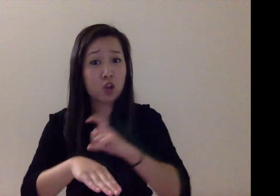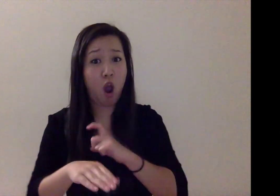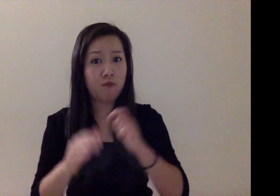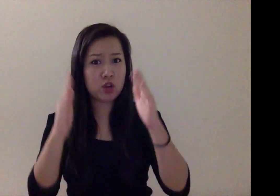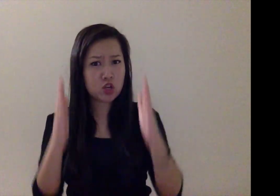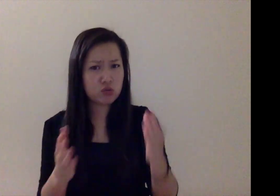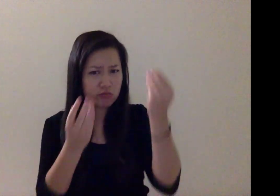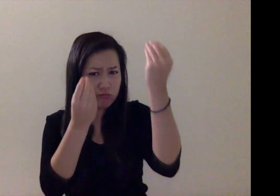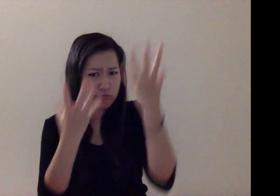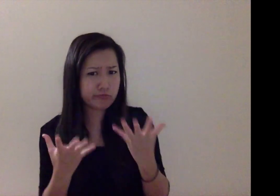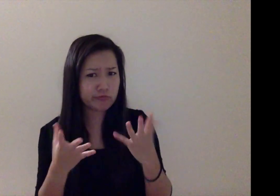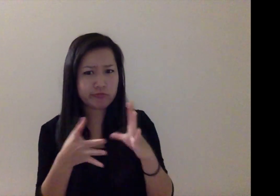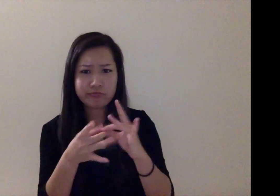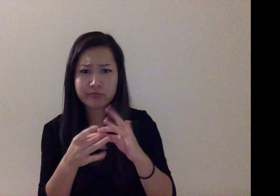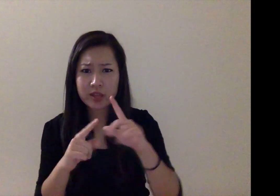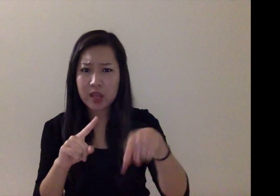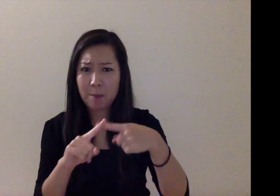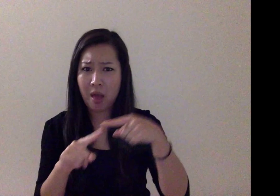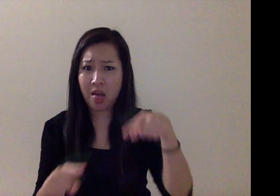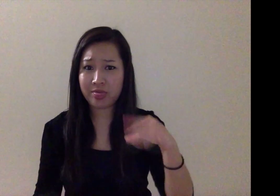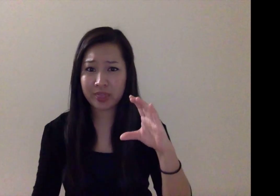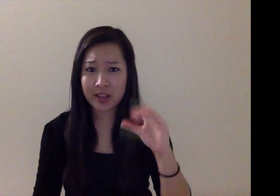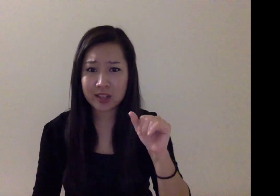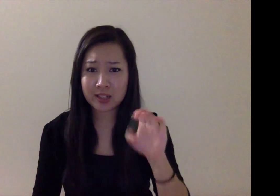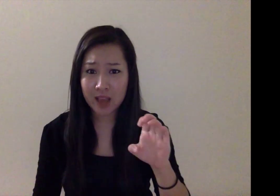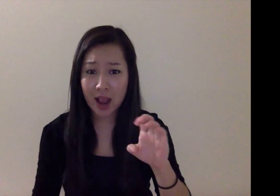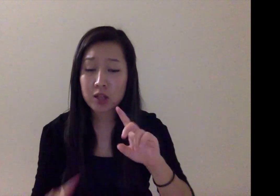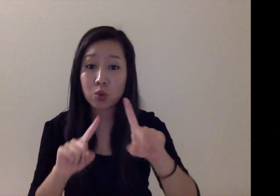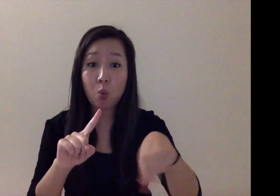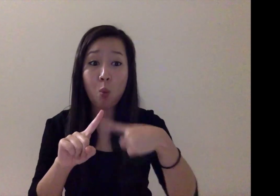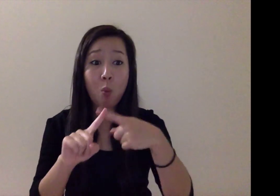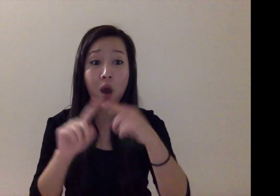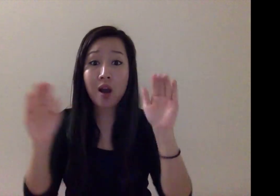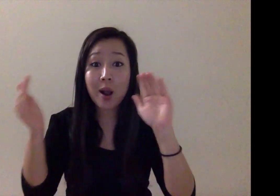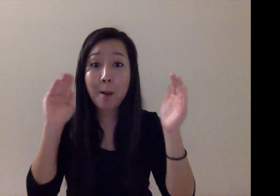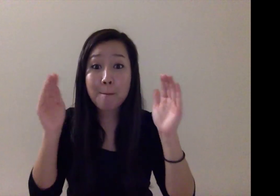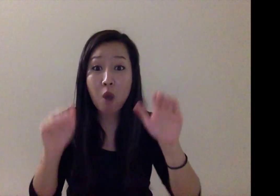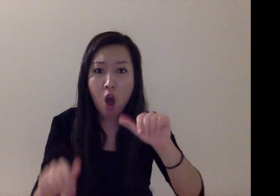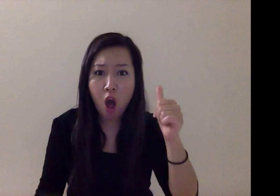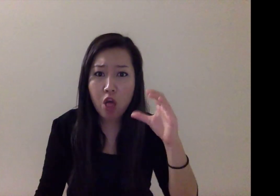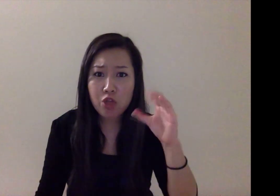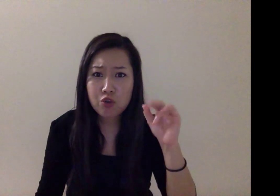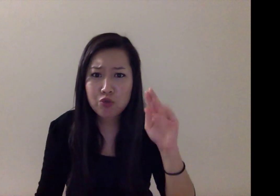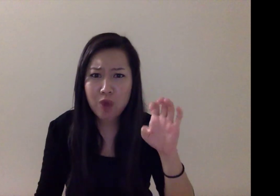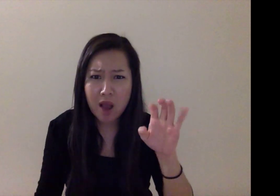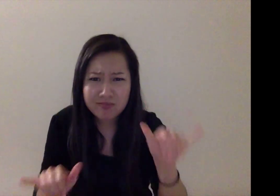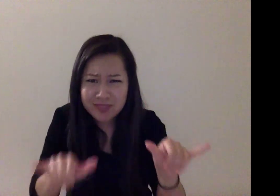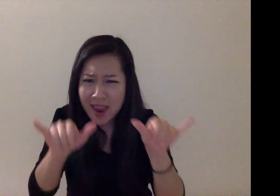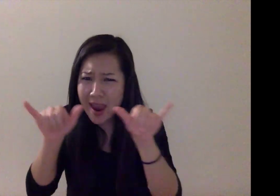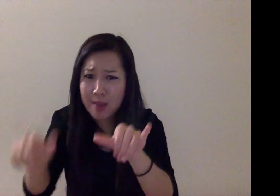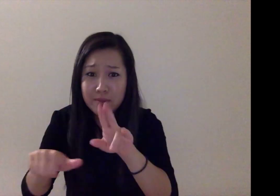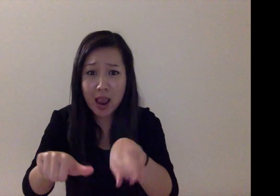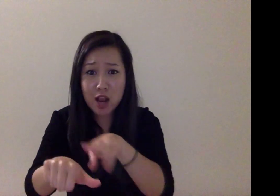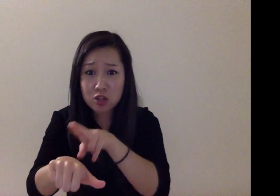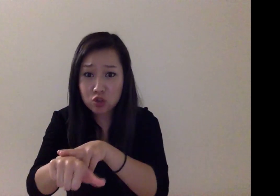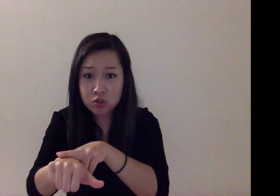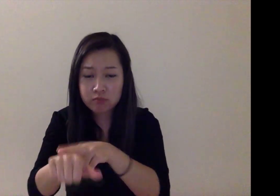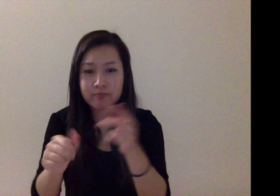Helen Yu: The Probation Officer has stated that this case, when compared to other crimes of similar nature,